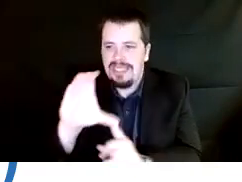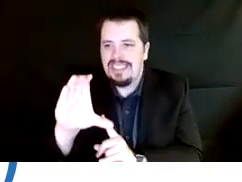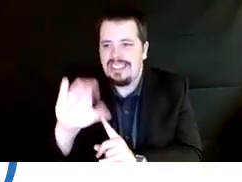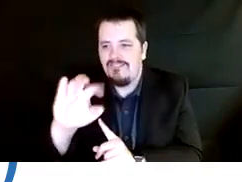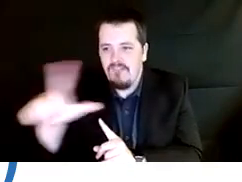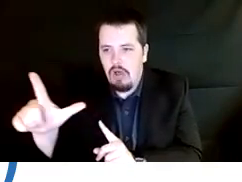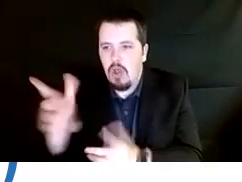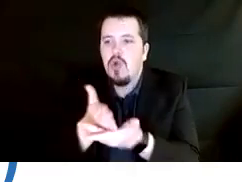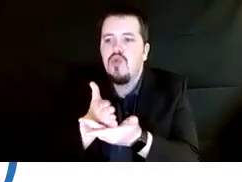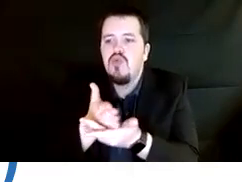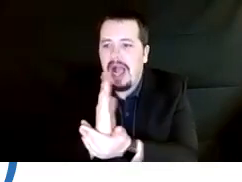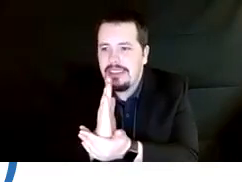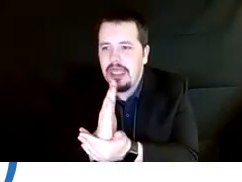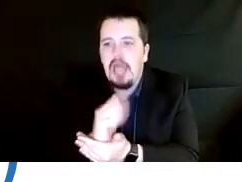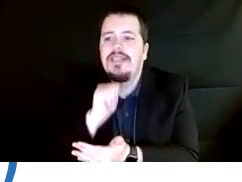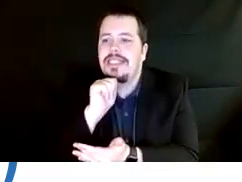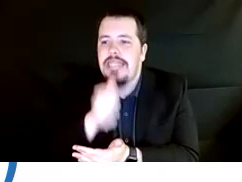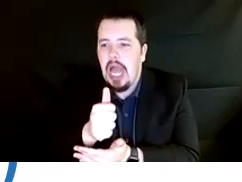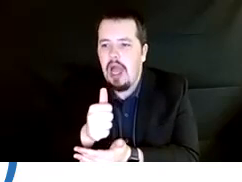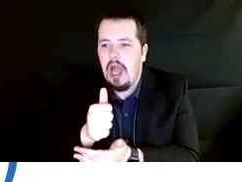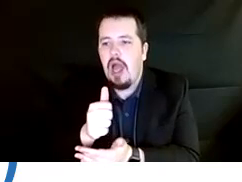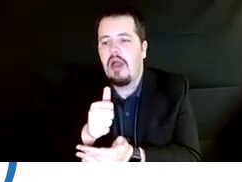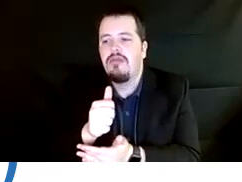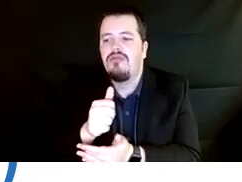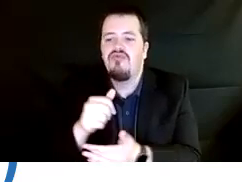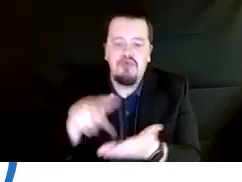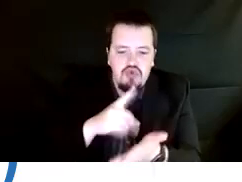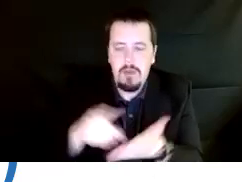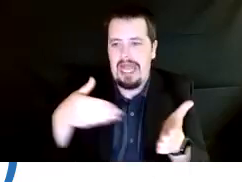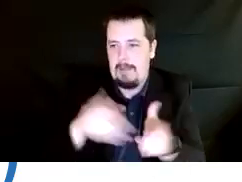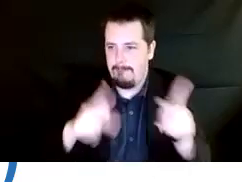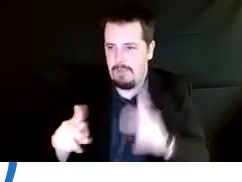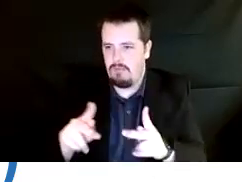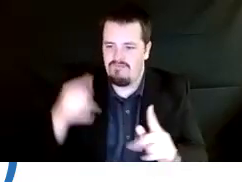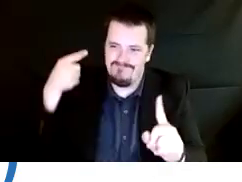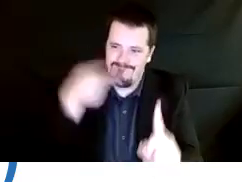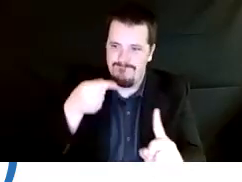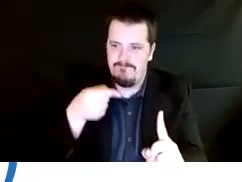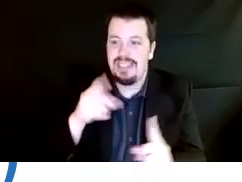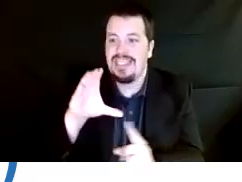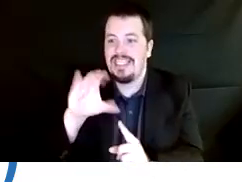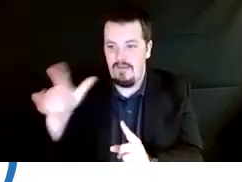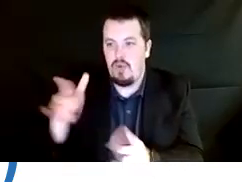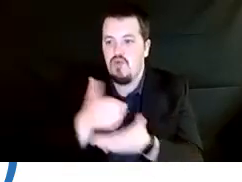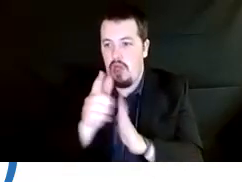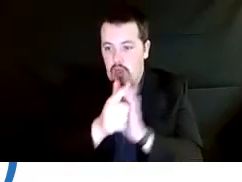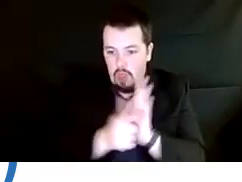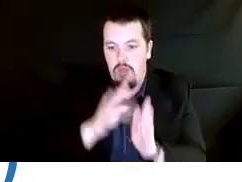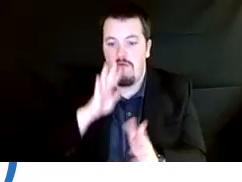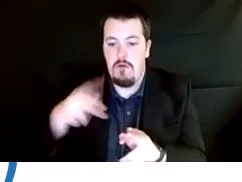and it's about non-discrimination ...it is a civil rights law... it talks about physical accessibility,